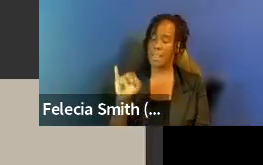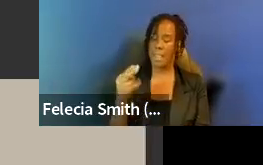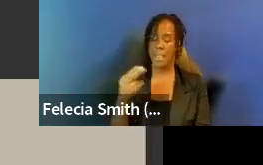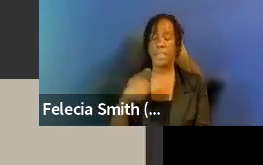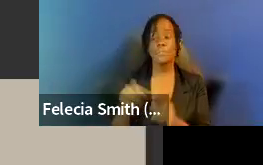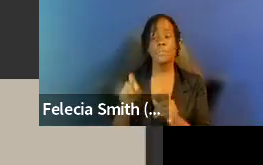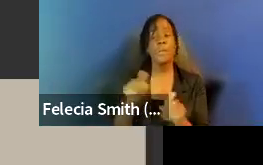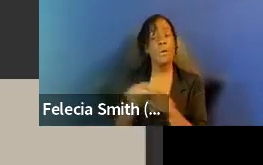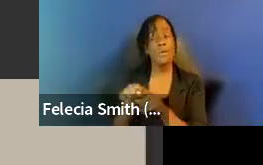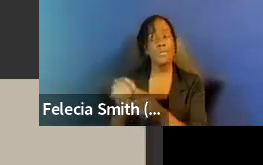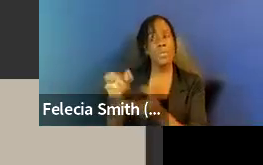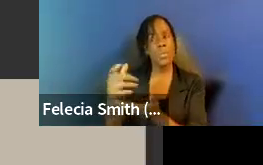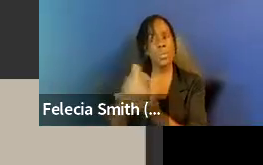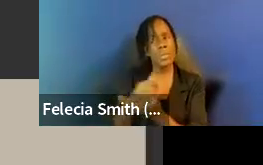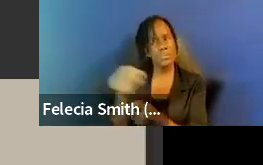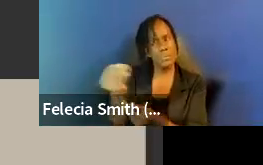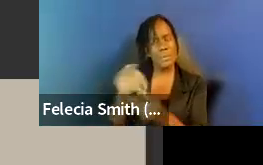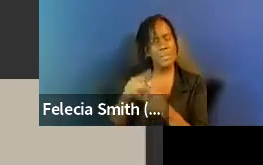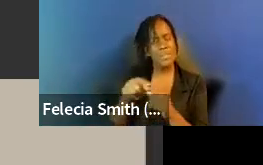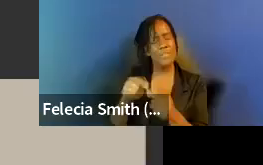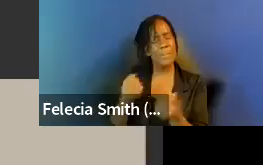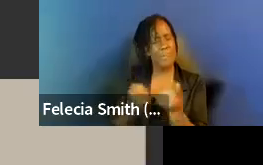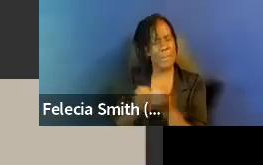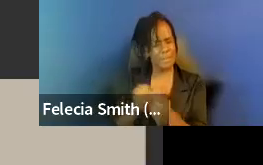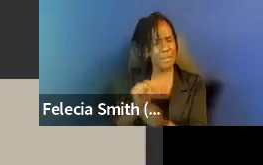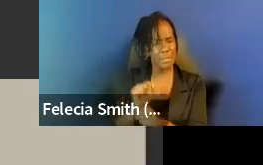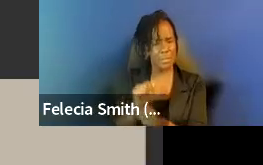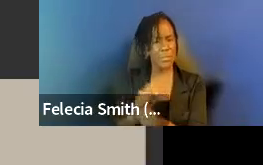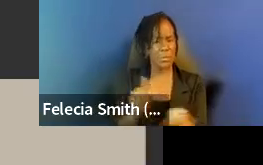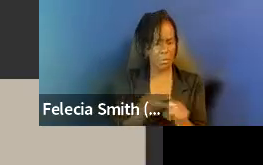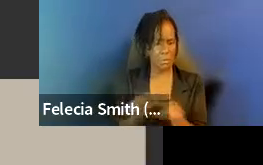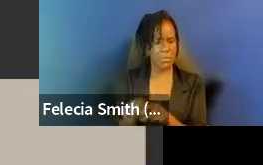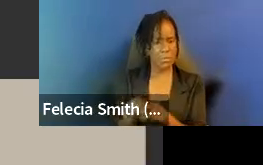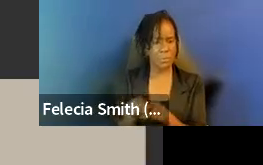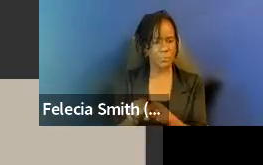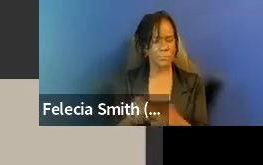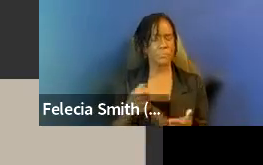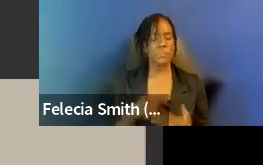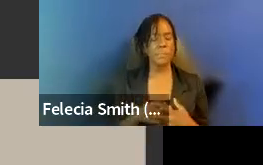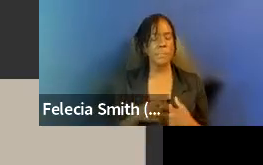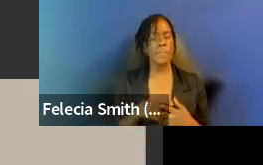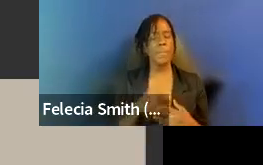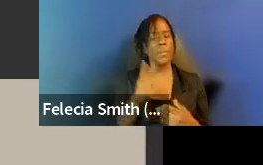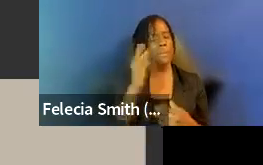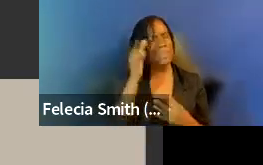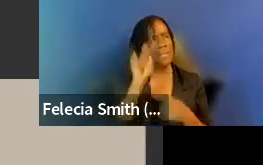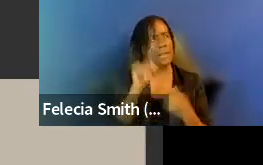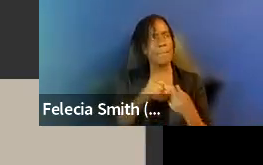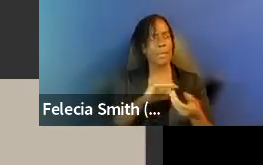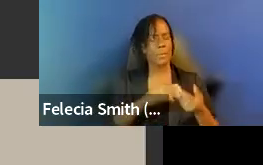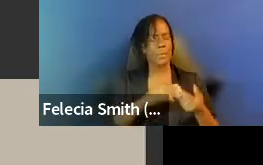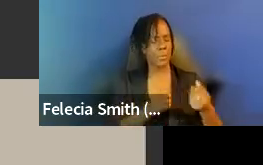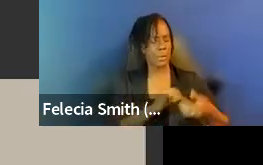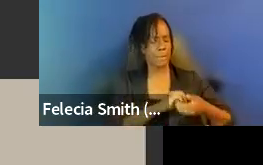are lessons that we try to synthesize from multiple grants we had that were supported by the agency for healthcare